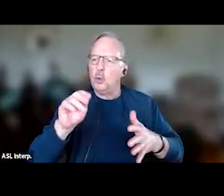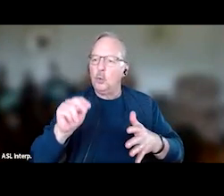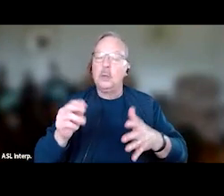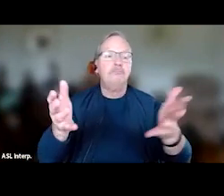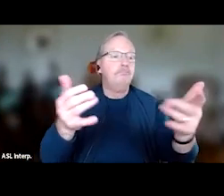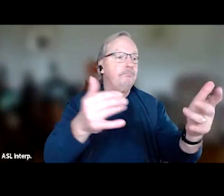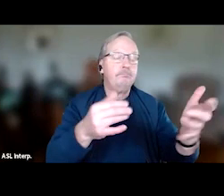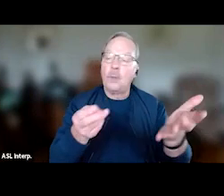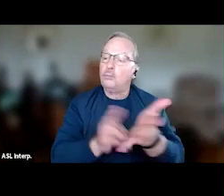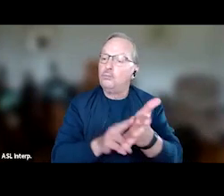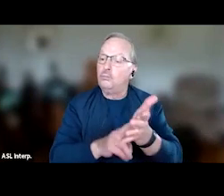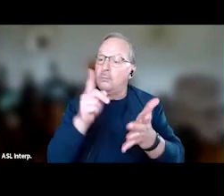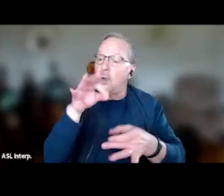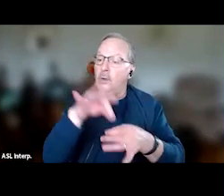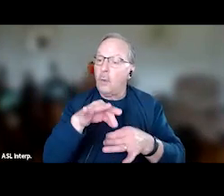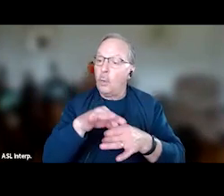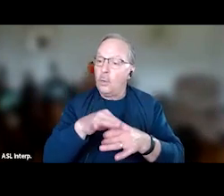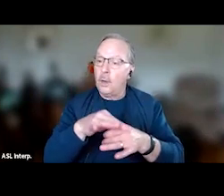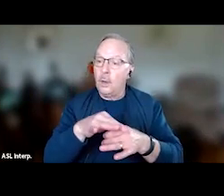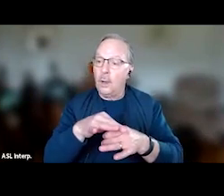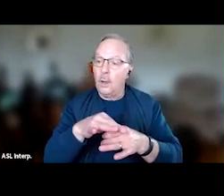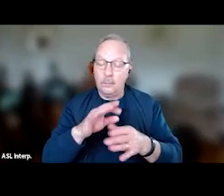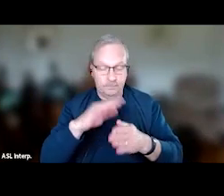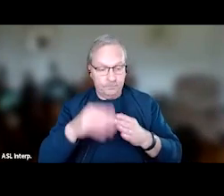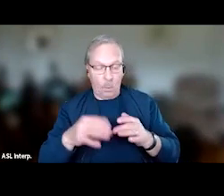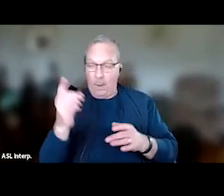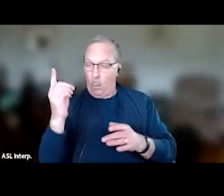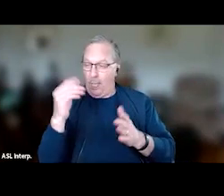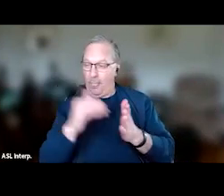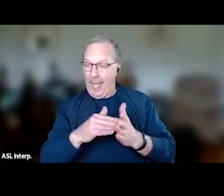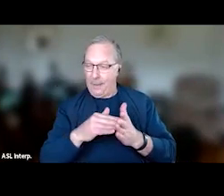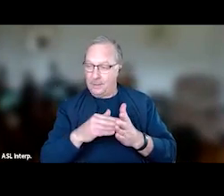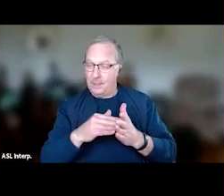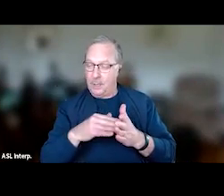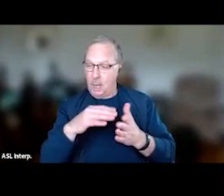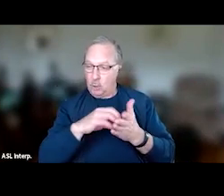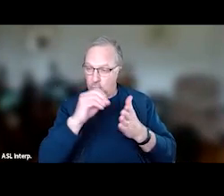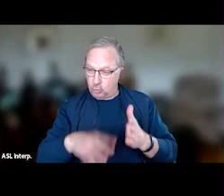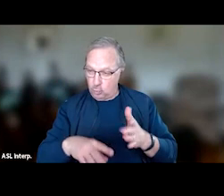The outcome was we marched 1,000 students down Fayetteville Street in Durham, North Carolina,